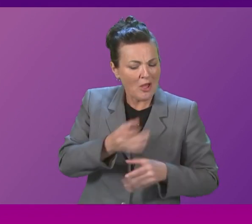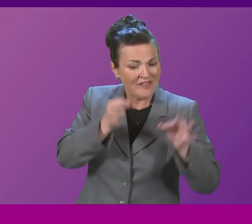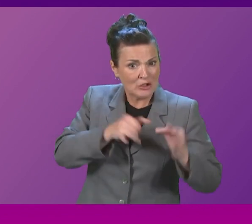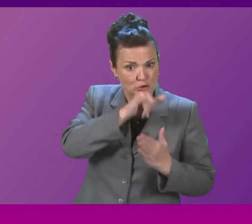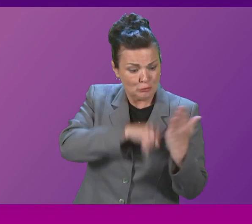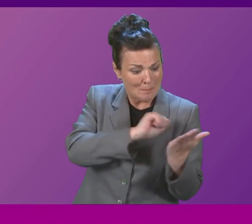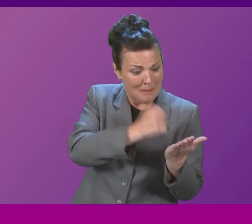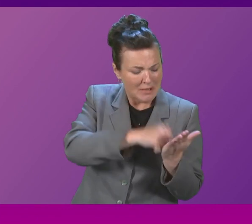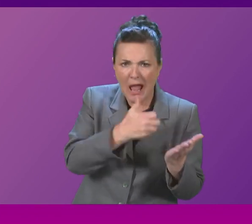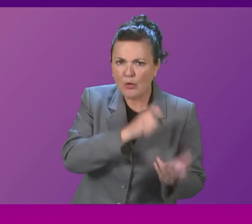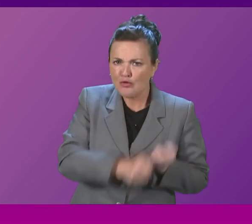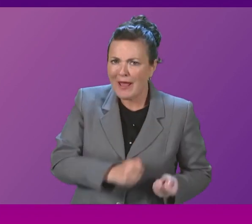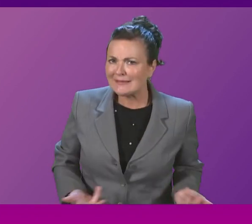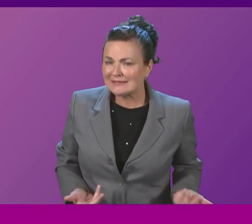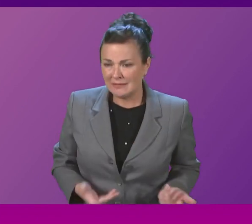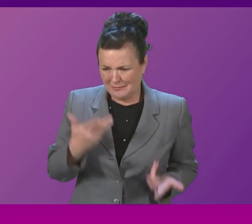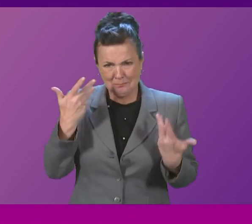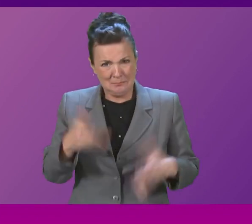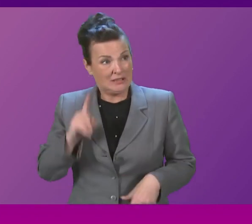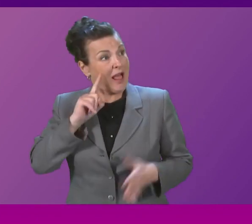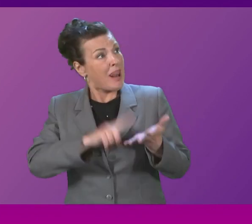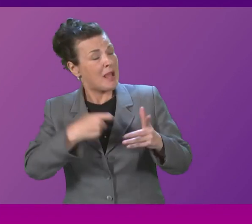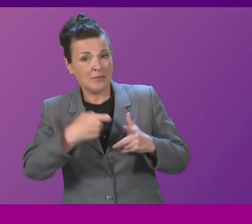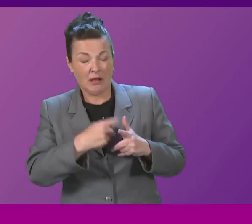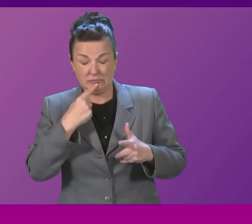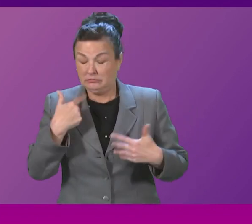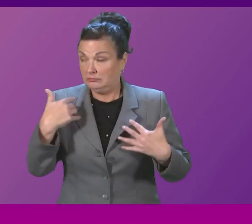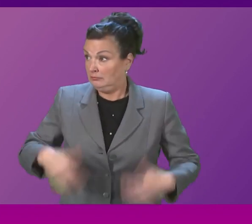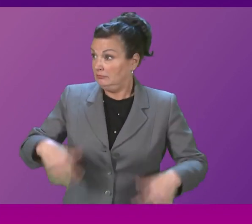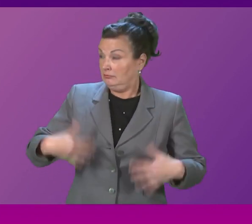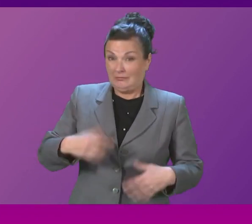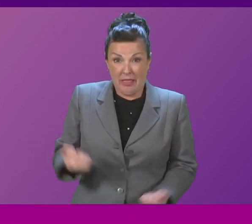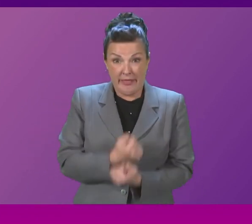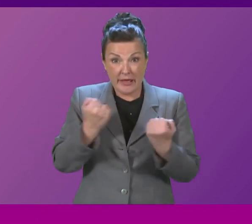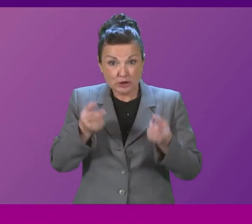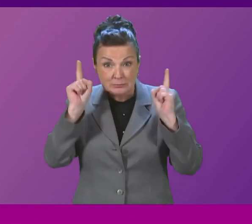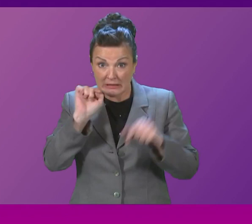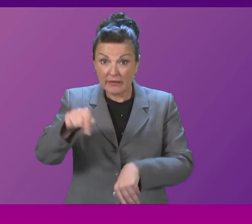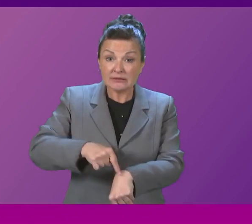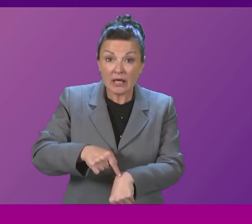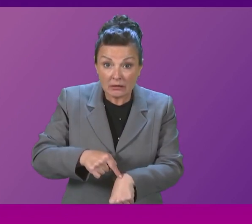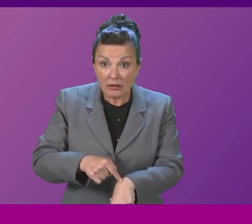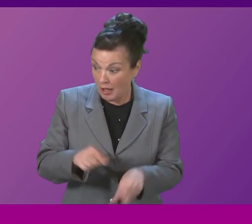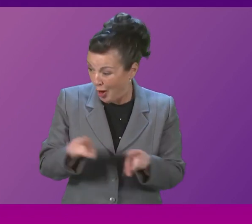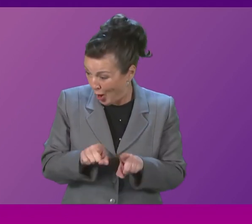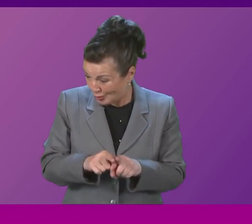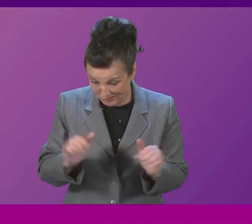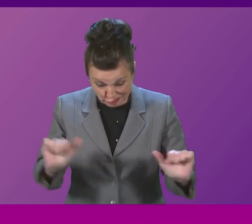we have just heard from Liam Kerr, which is, frankly, astonishing. The energy minister at the time and the current Minister for Business, Trade, Tourism and